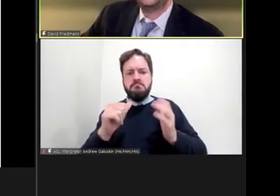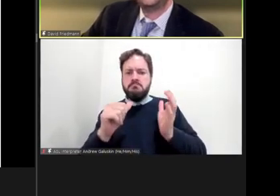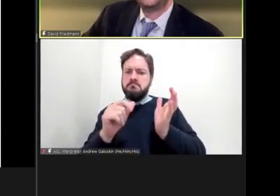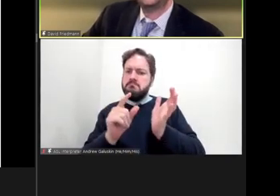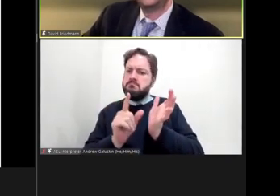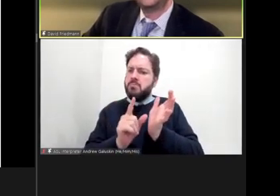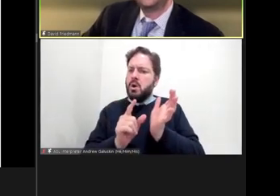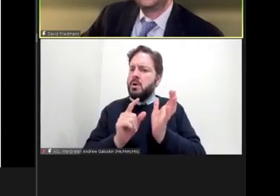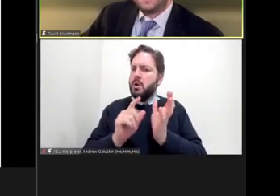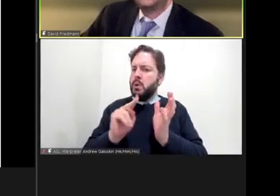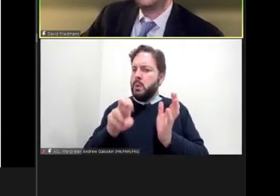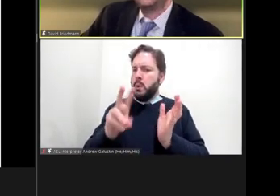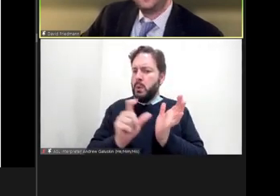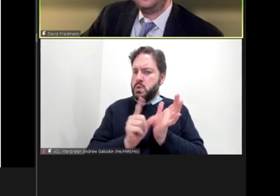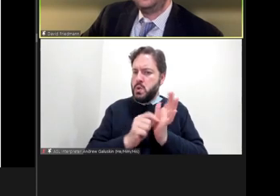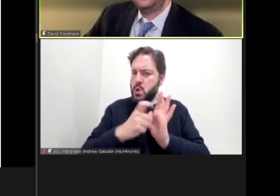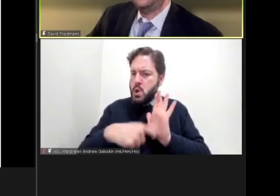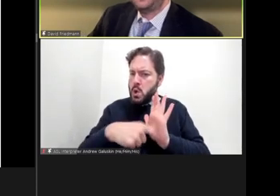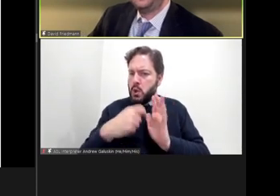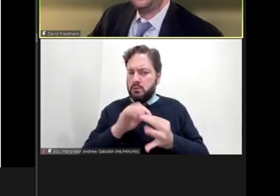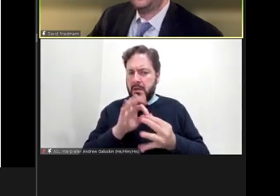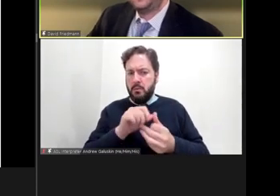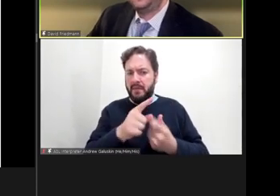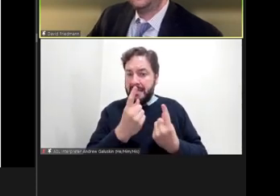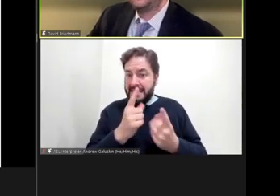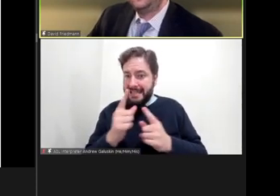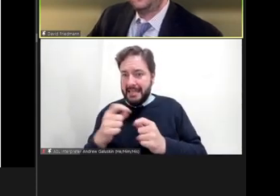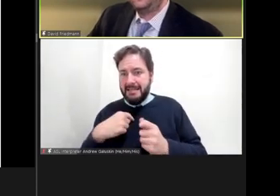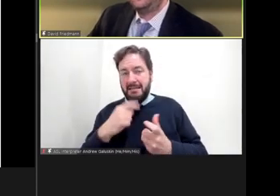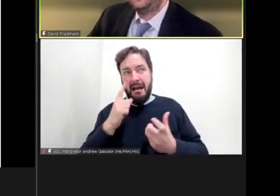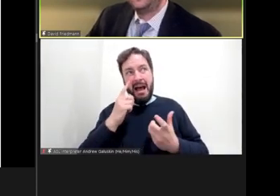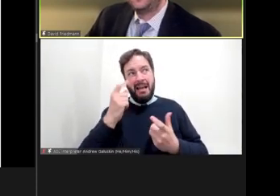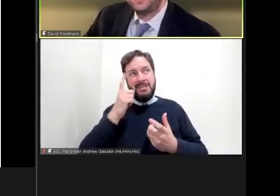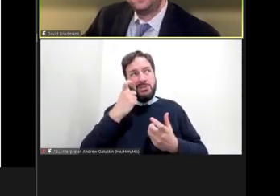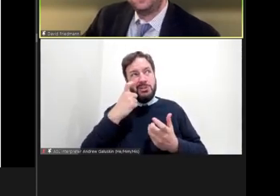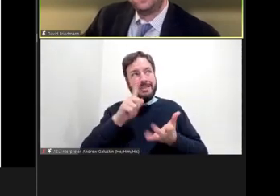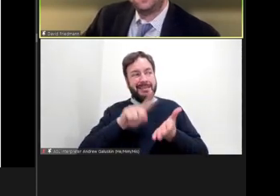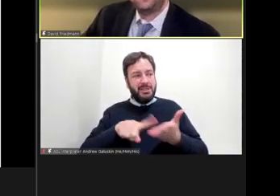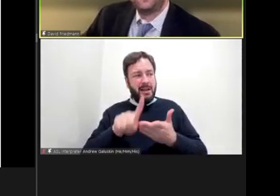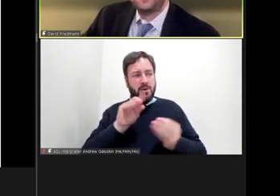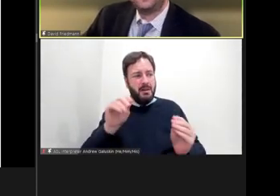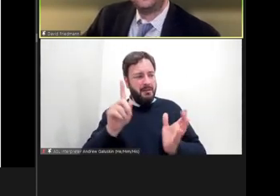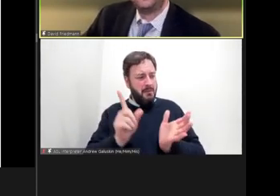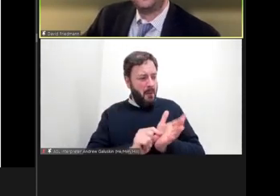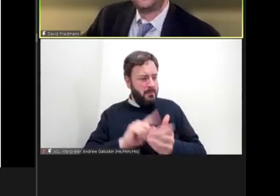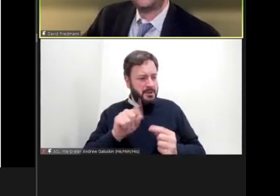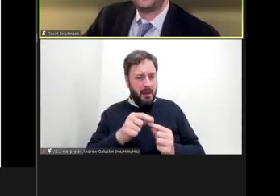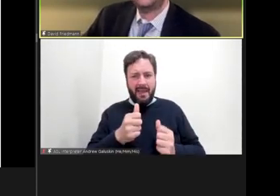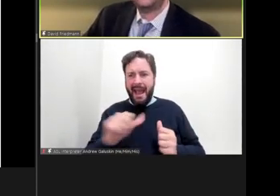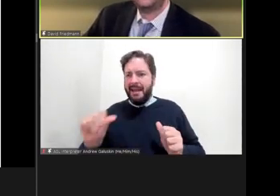success. As of yet... My last checking... There's nothing published yet from any of these US trials.